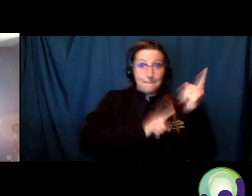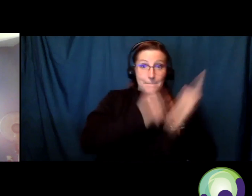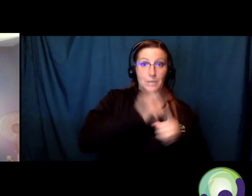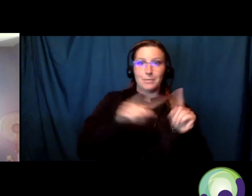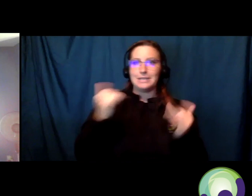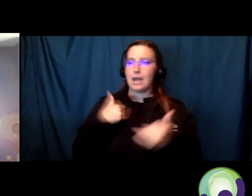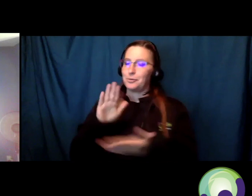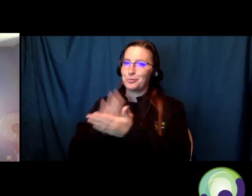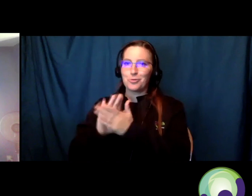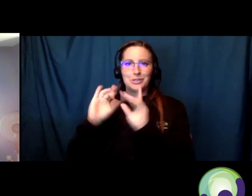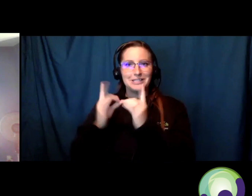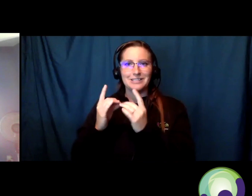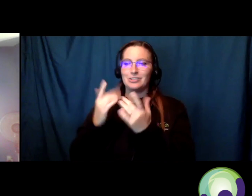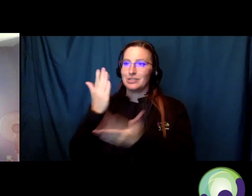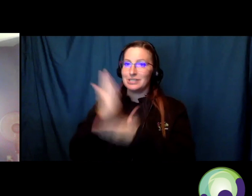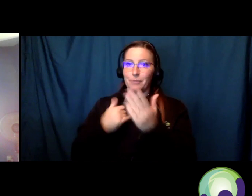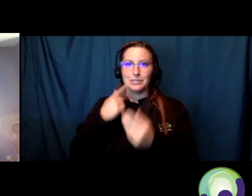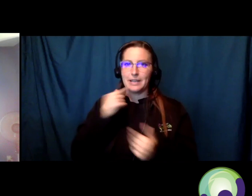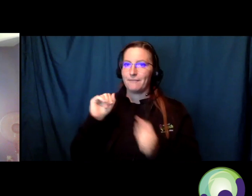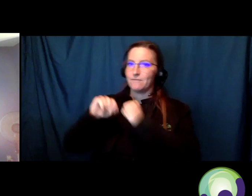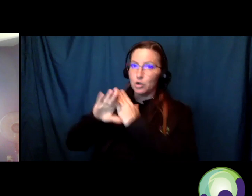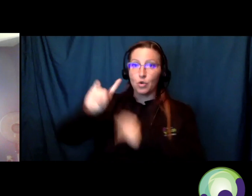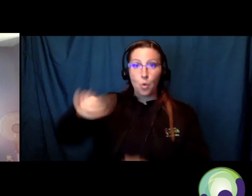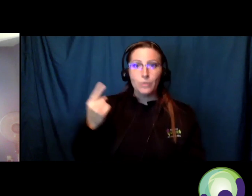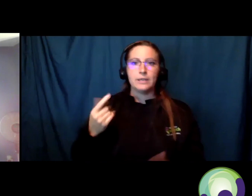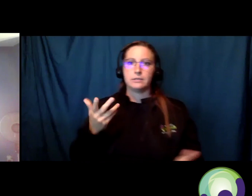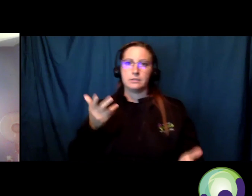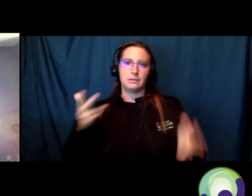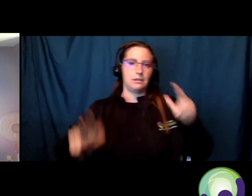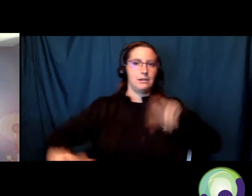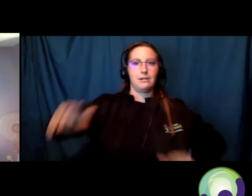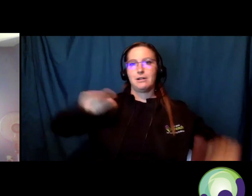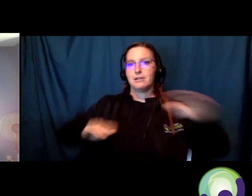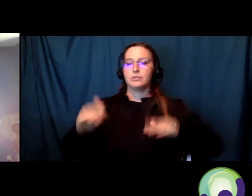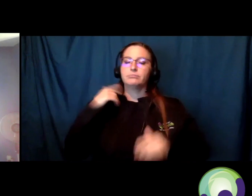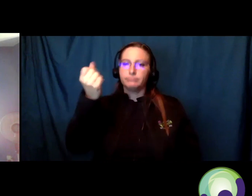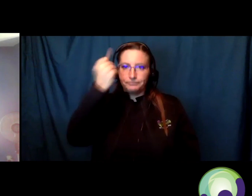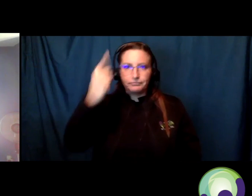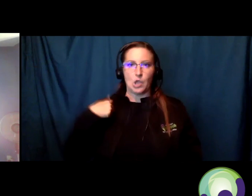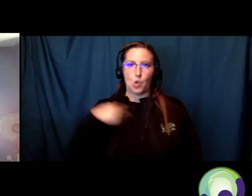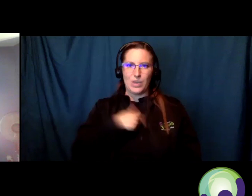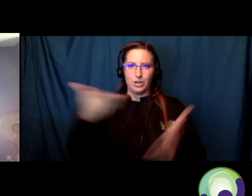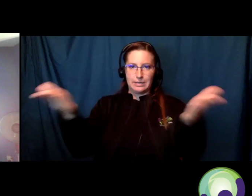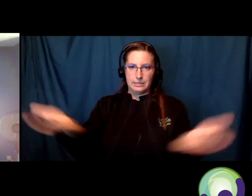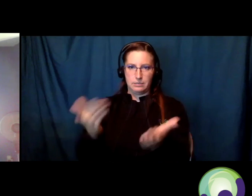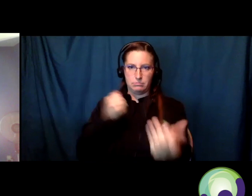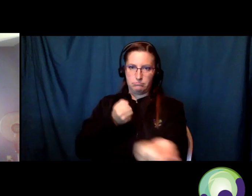have decided to just go virtual. But please know that Outreach is here. We're happy to take your ideas and share them